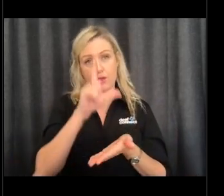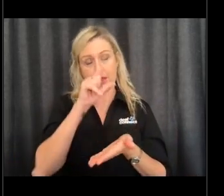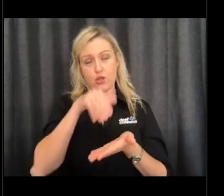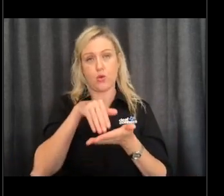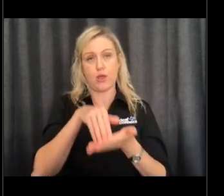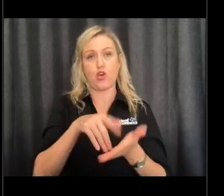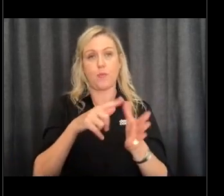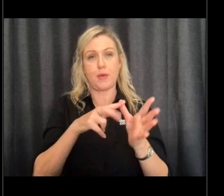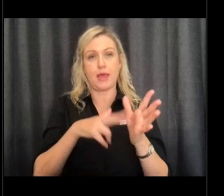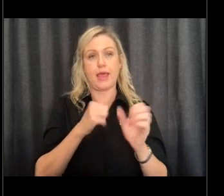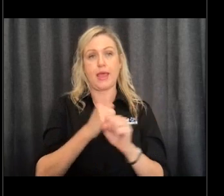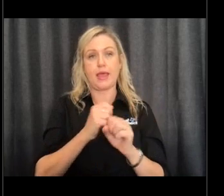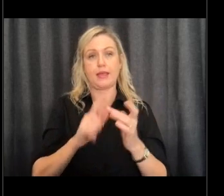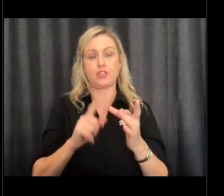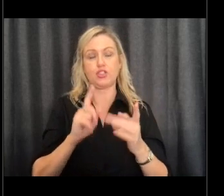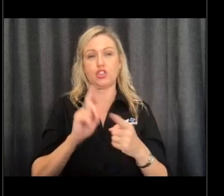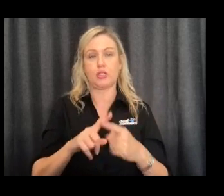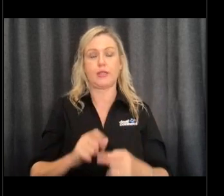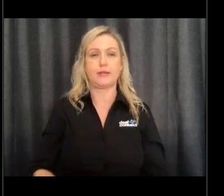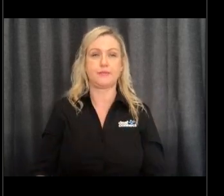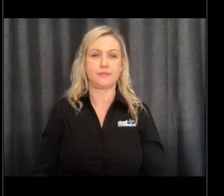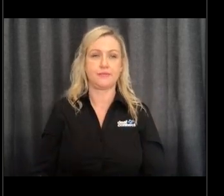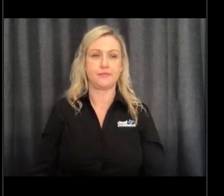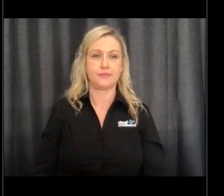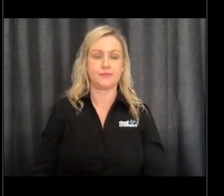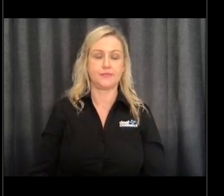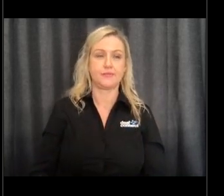What the storm damage was caused by?